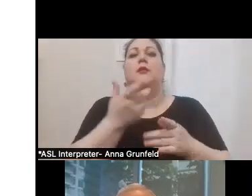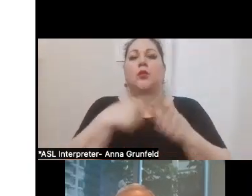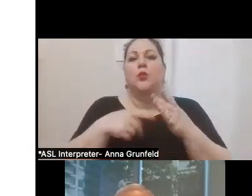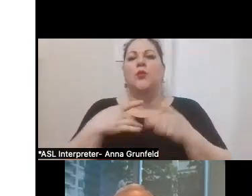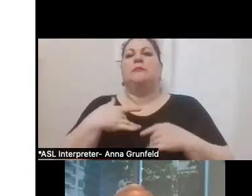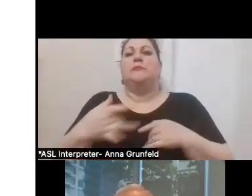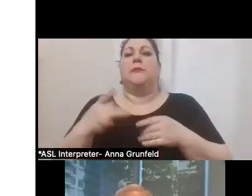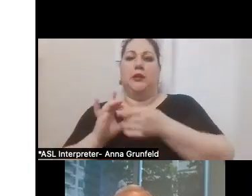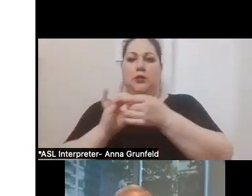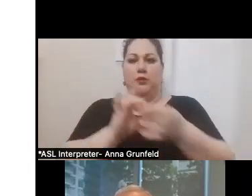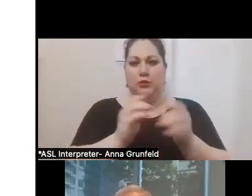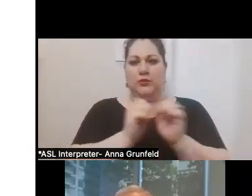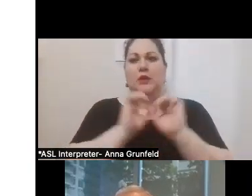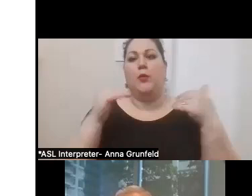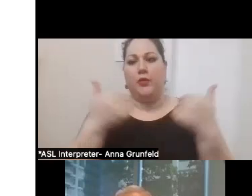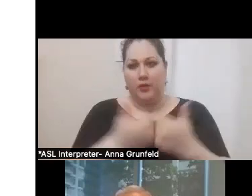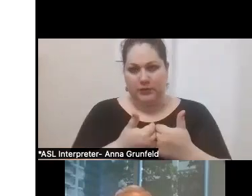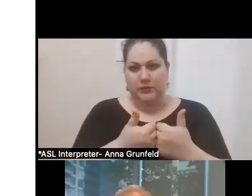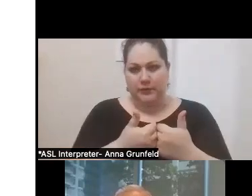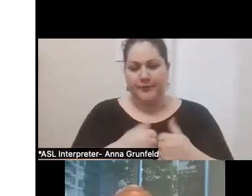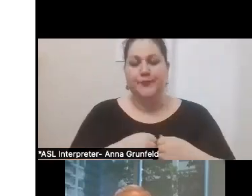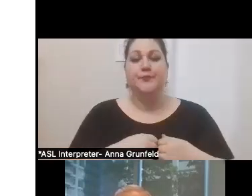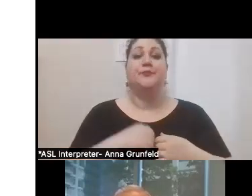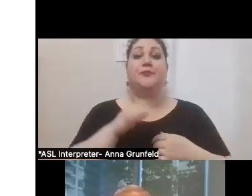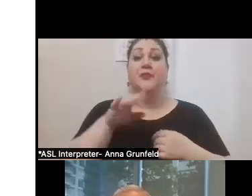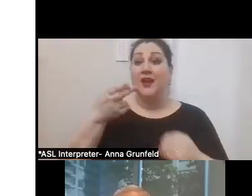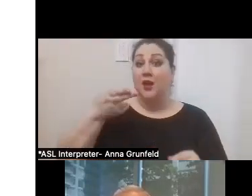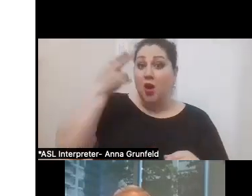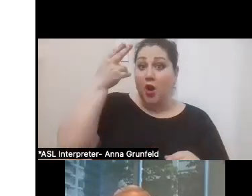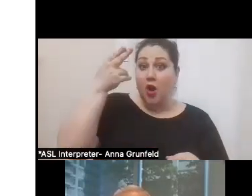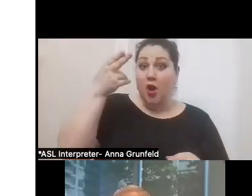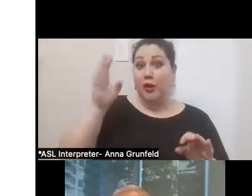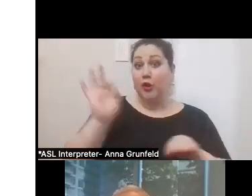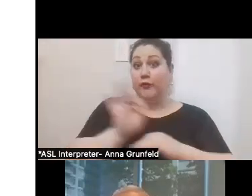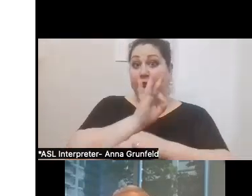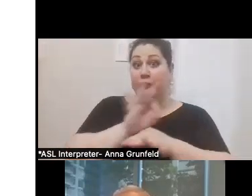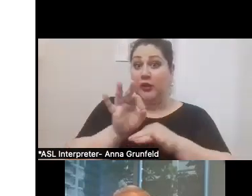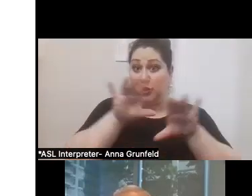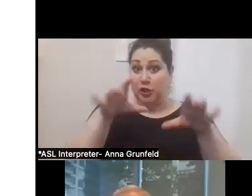This higher, higher functioning group are increasingly being diagnosed